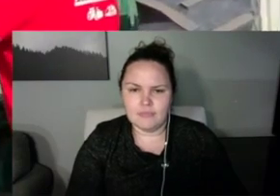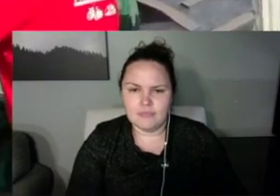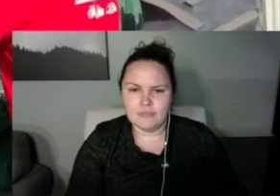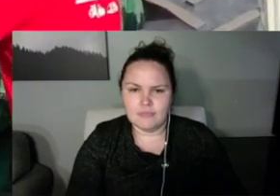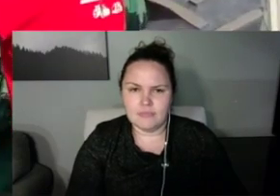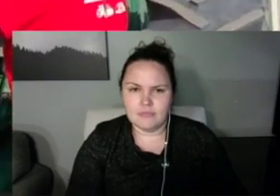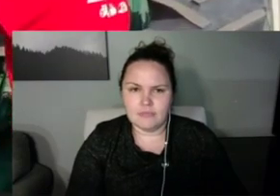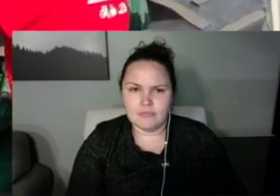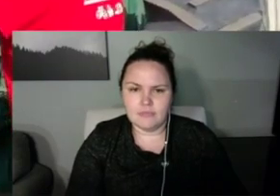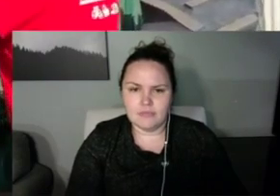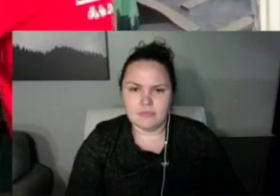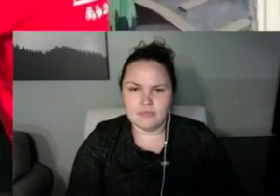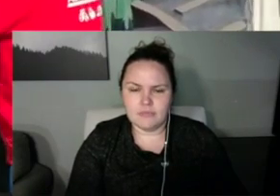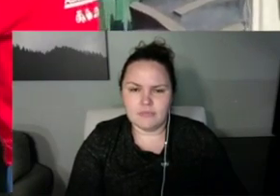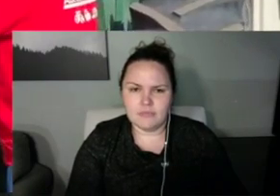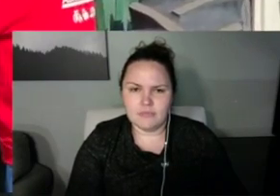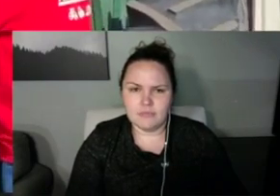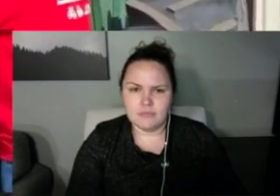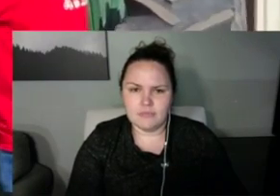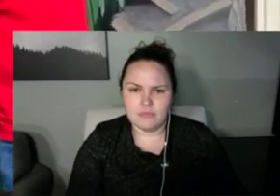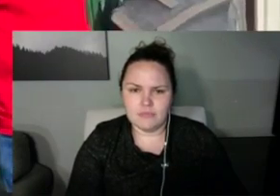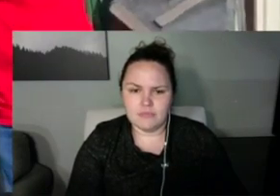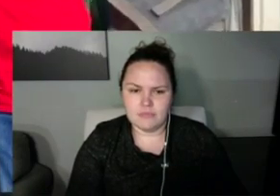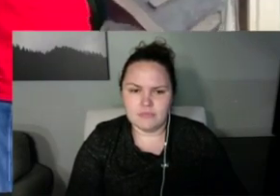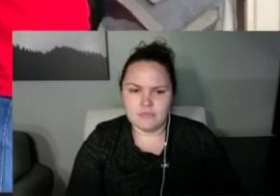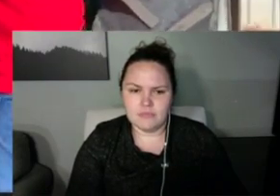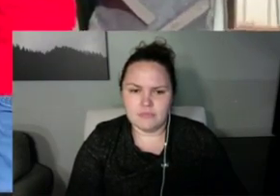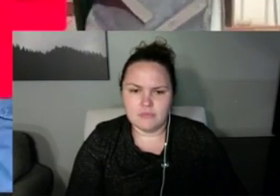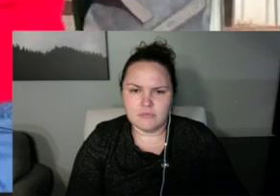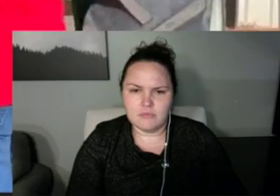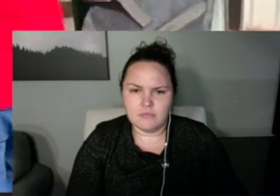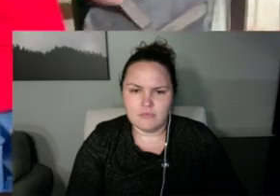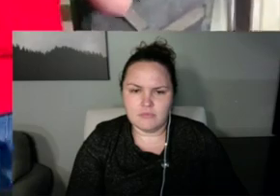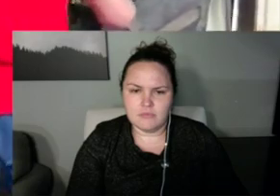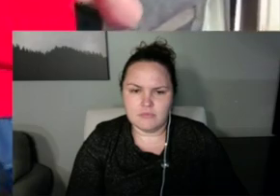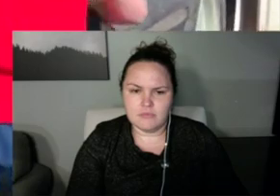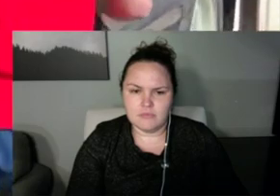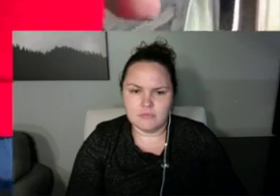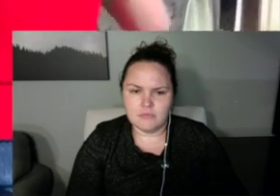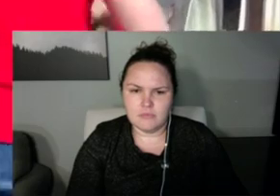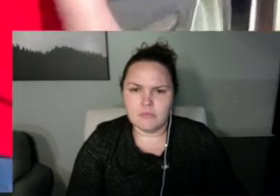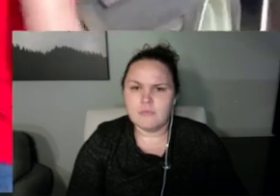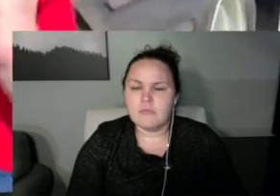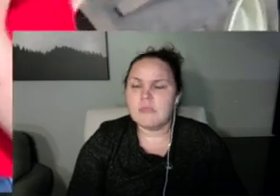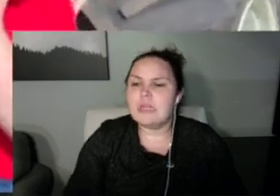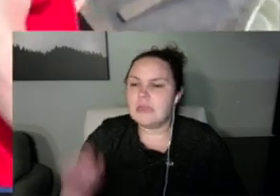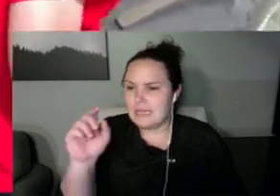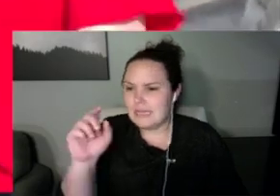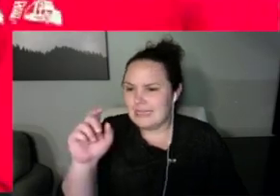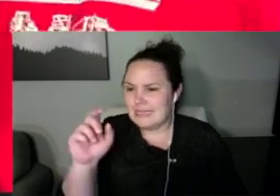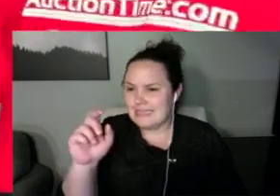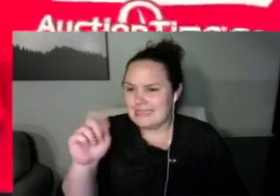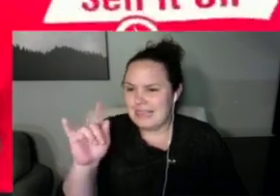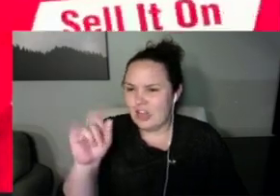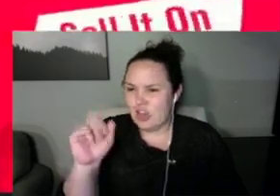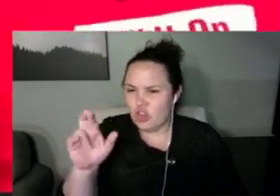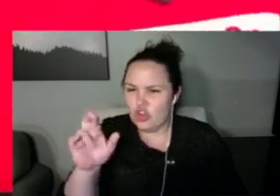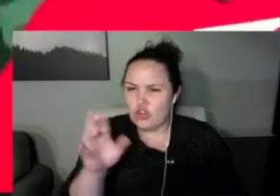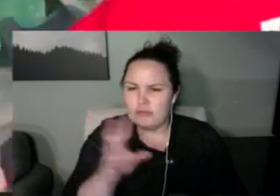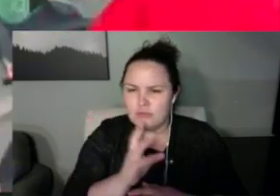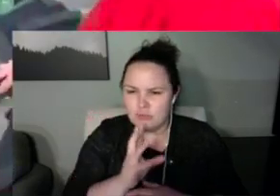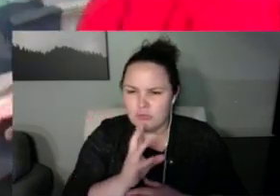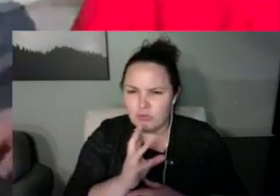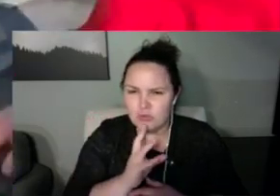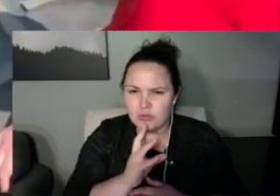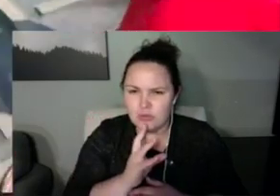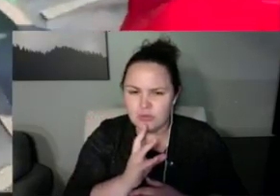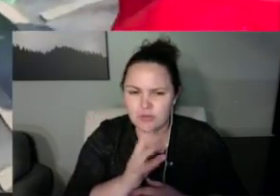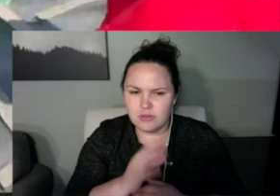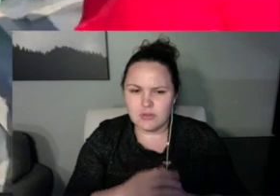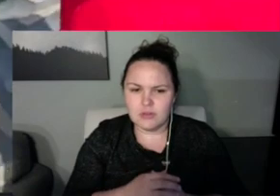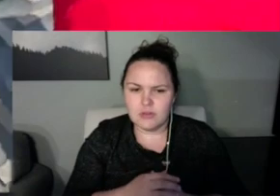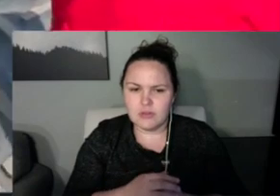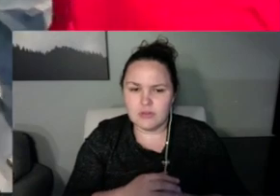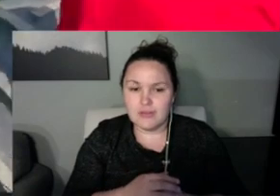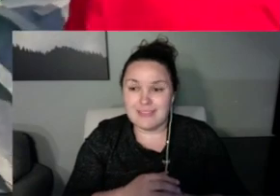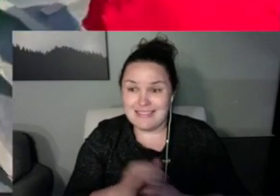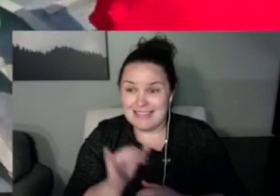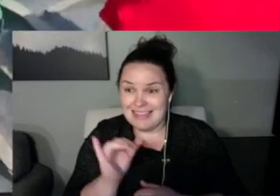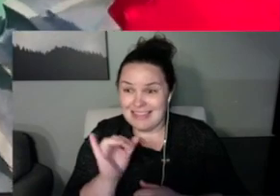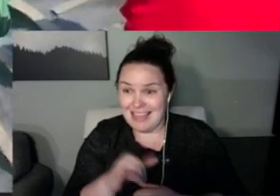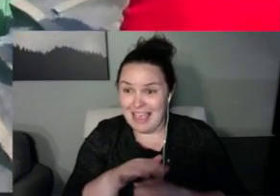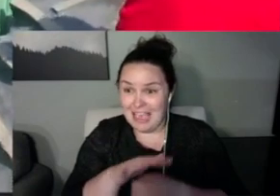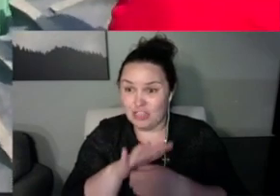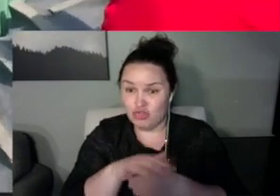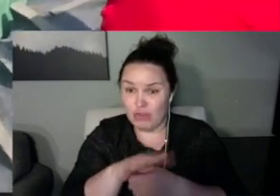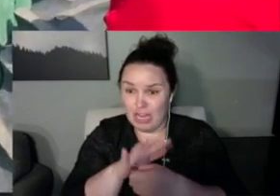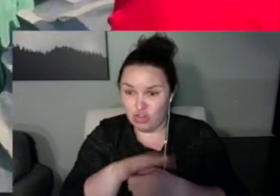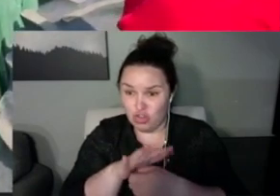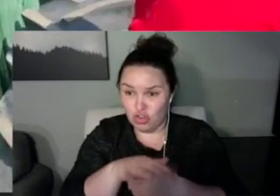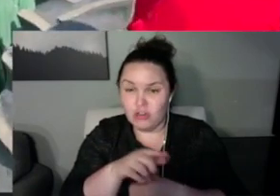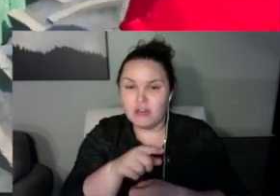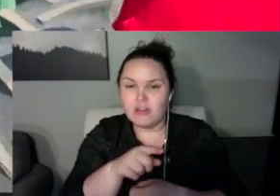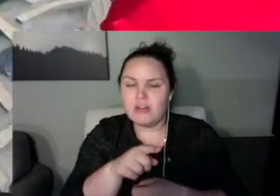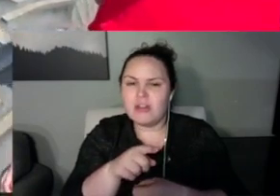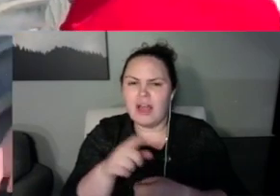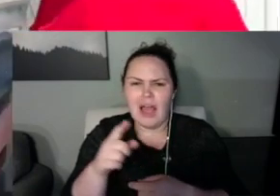(engine stops) Tyler: Okay so this tractor I've had.